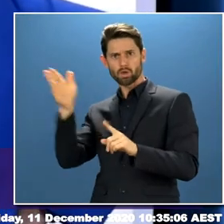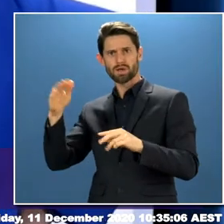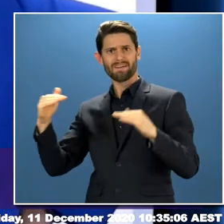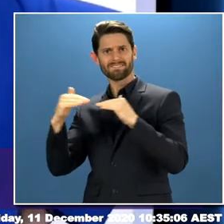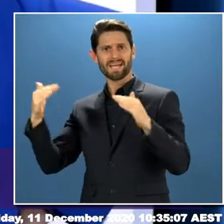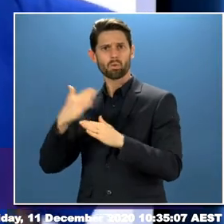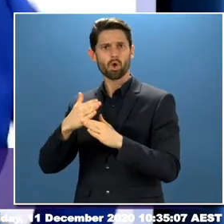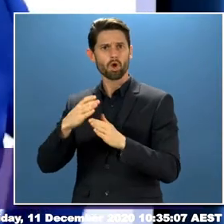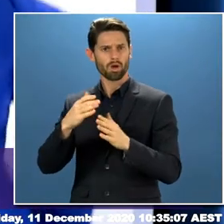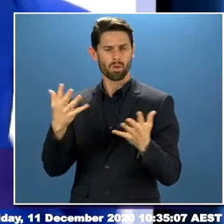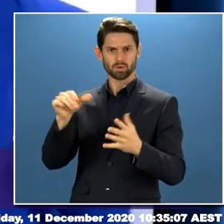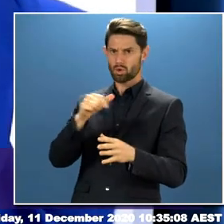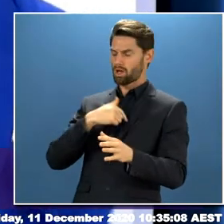How do I work all of that out?